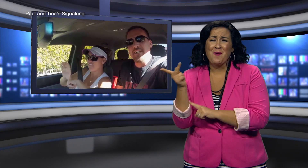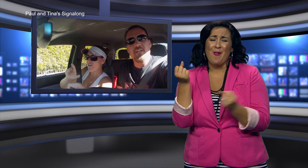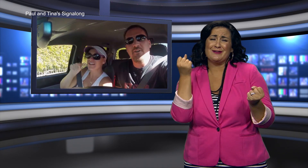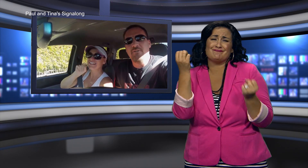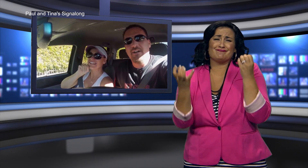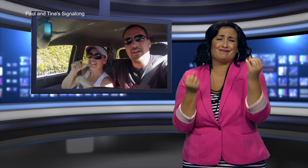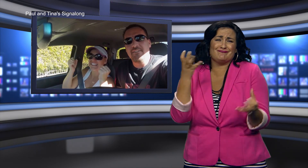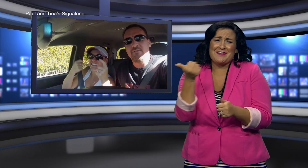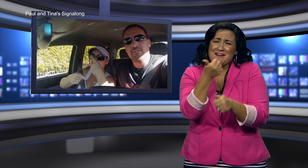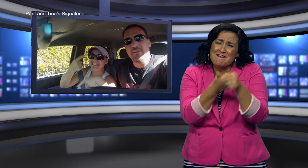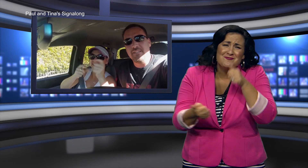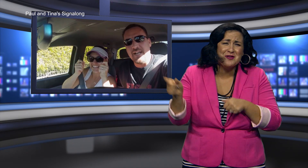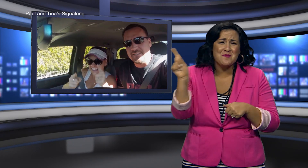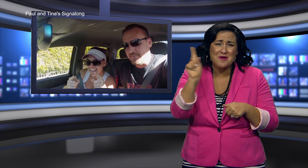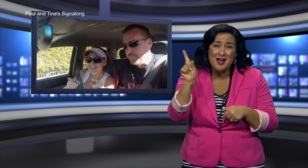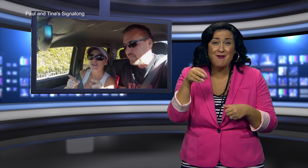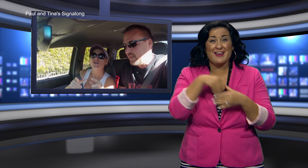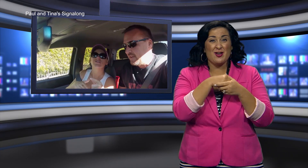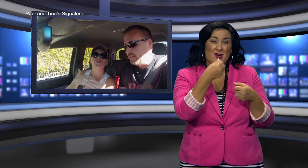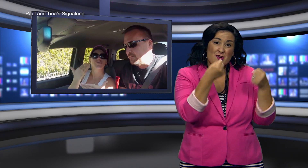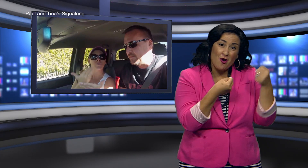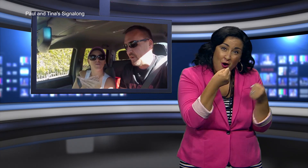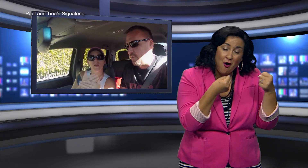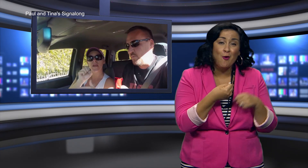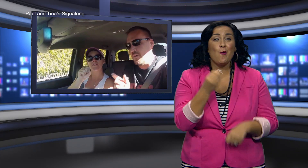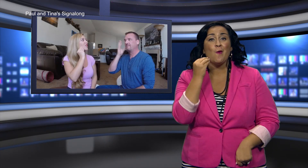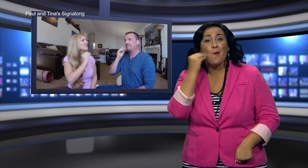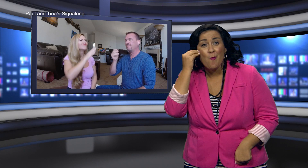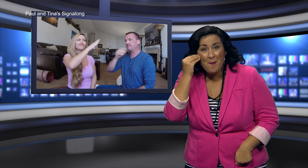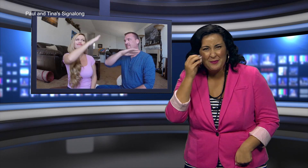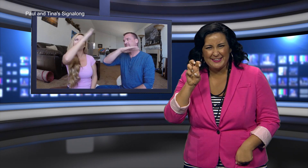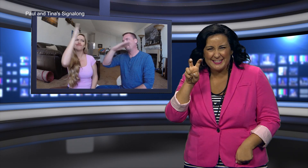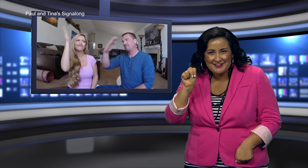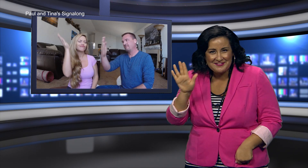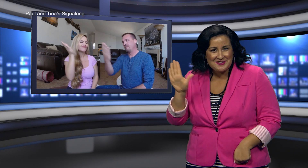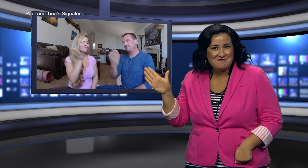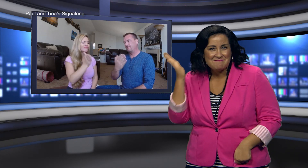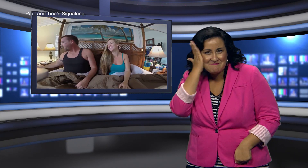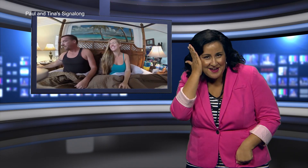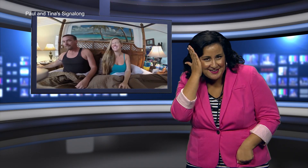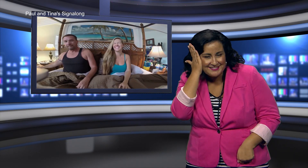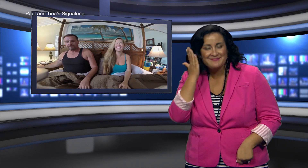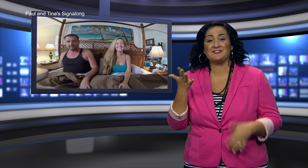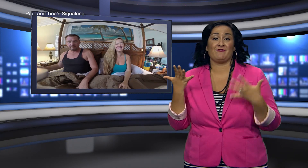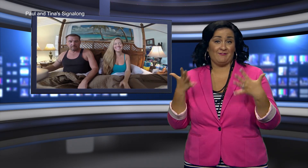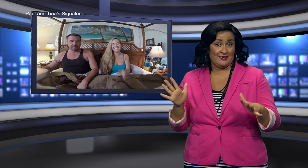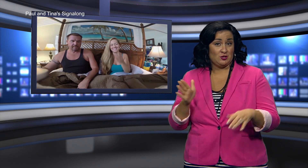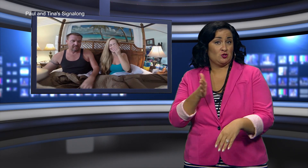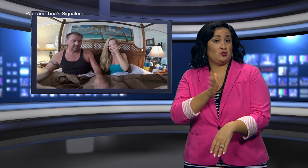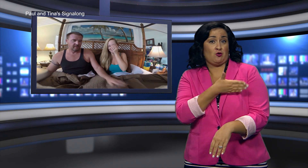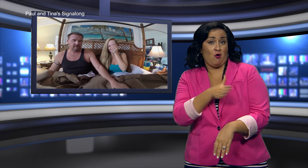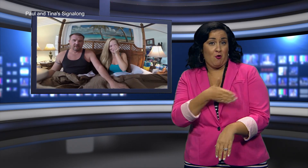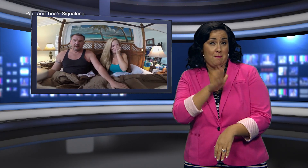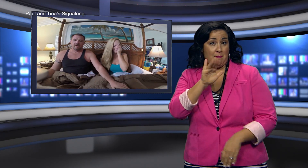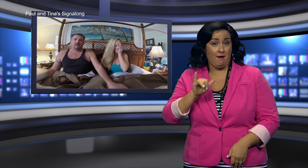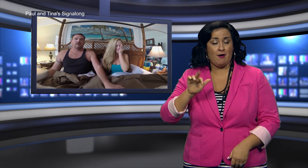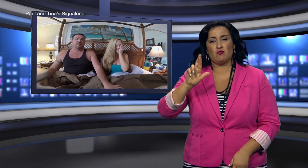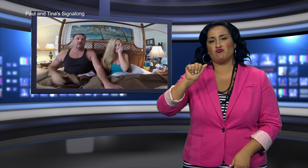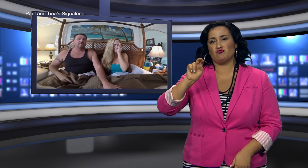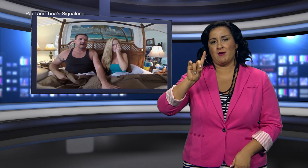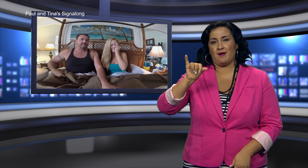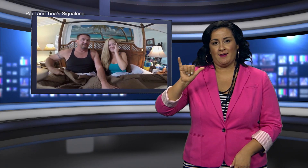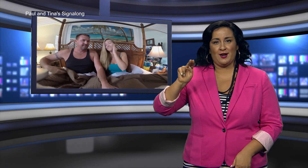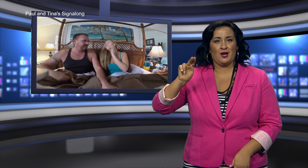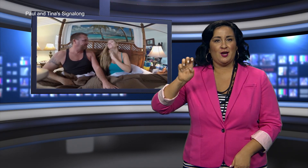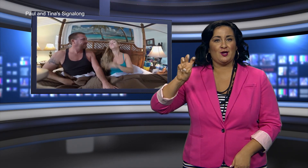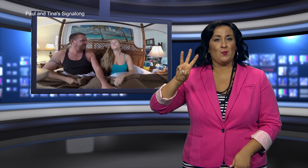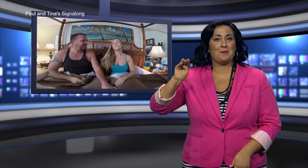along to them in the car, at home and even in bed. They’ve covered artists like Randy Newman